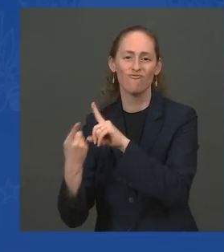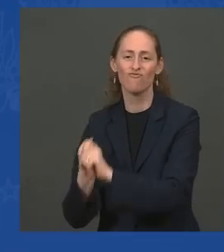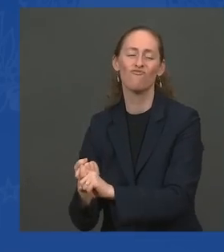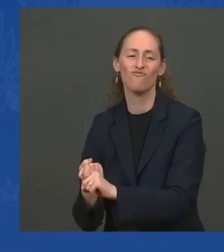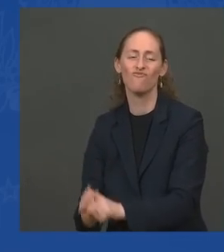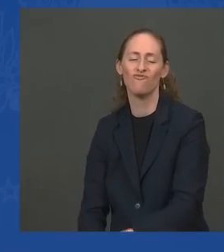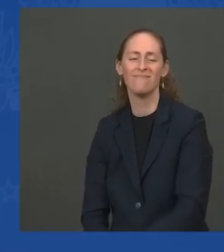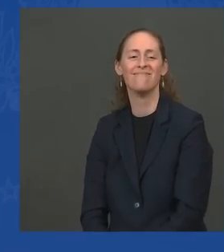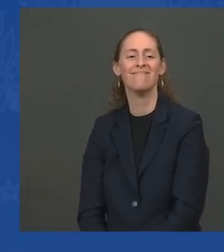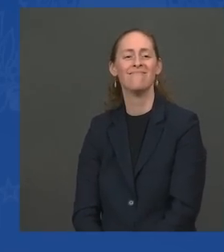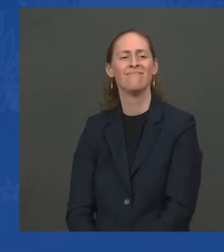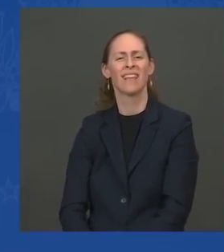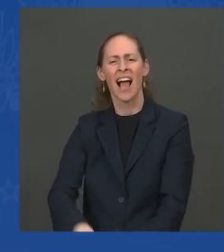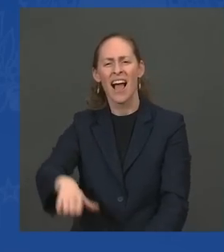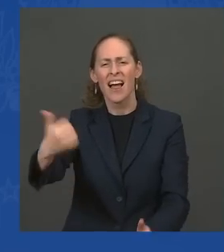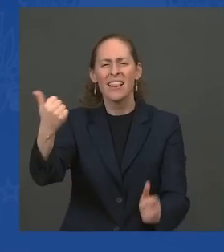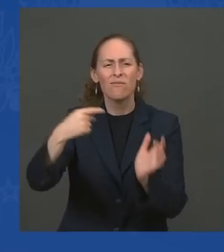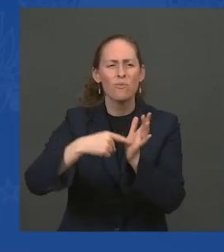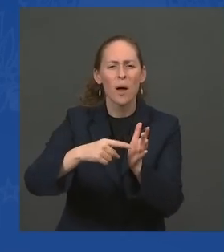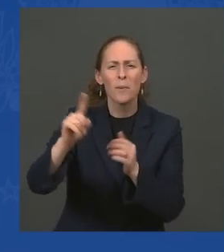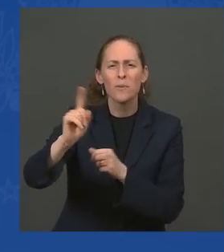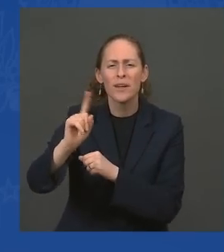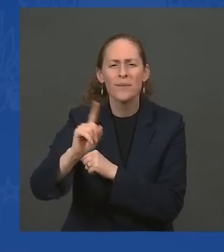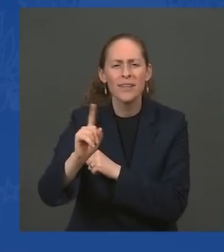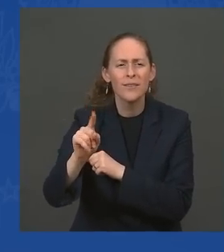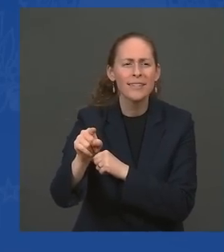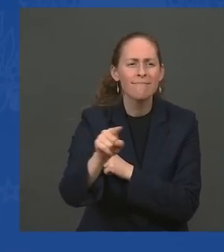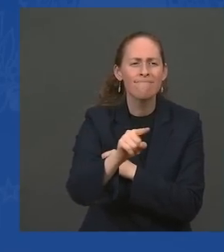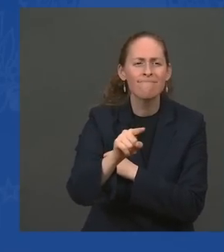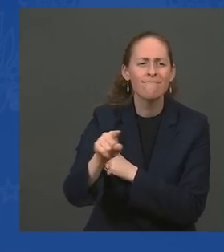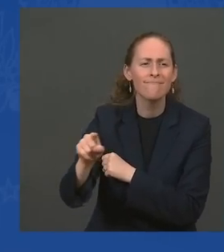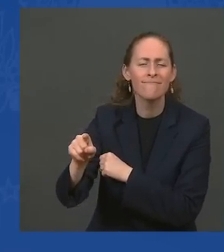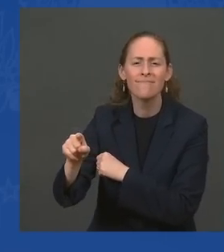where's Representative Tlaib? I want to thank her for the passport into the city --